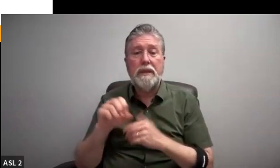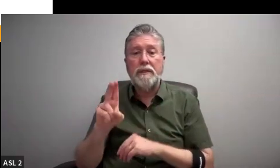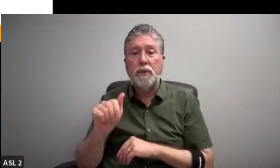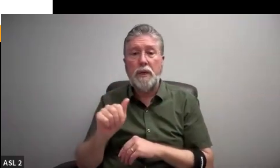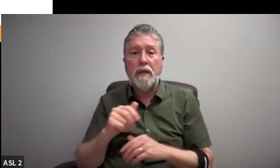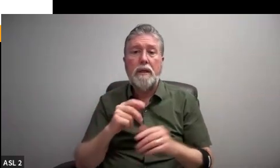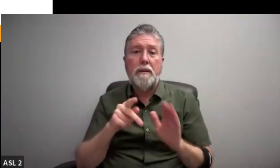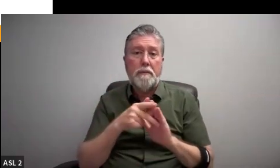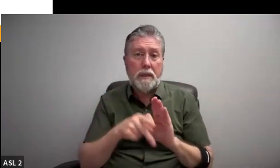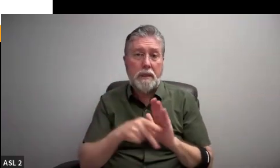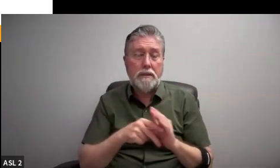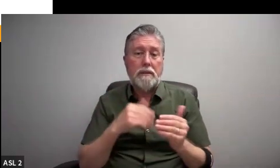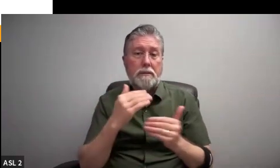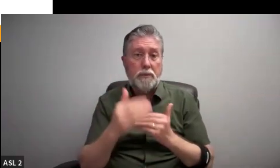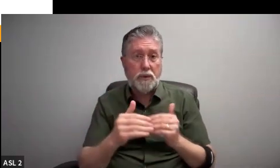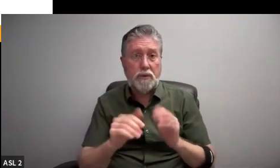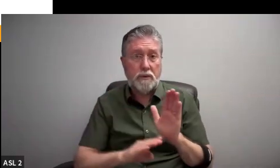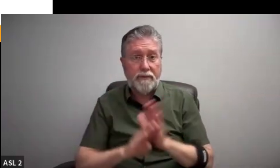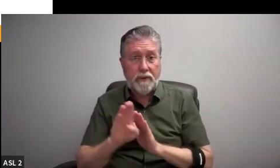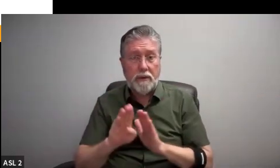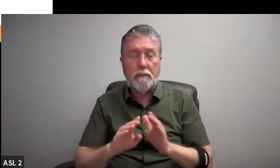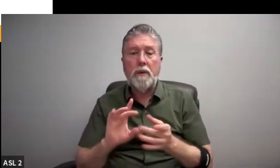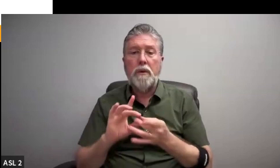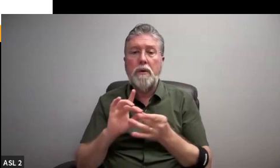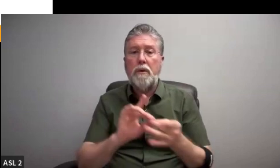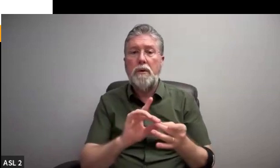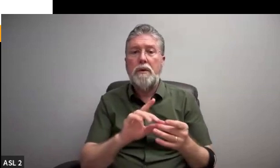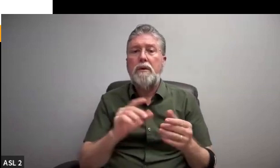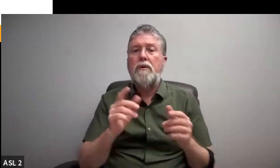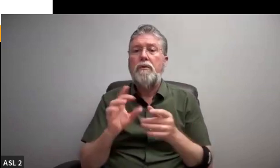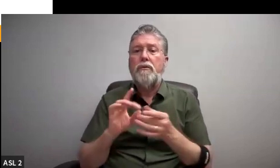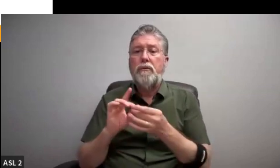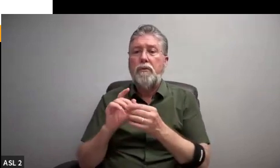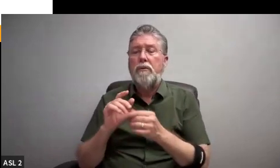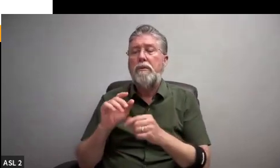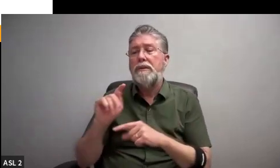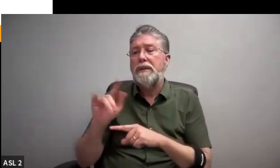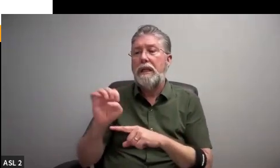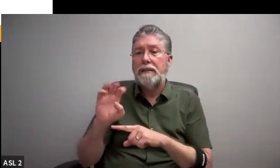be developed in coordination with the relevant Title VI program director and to explain how the